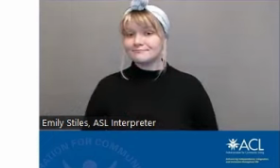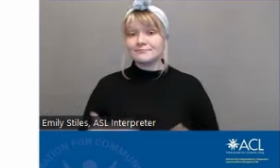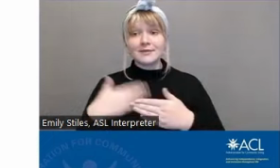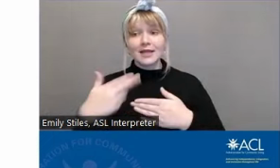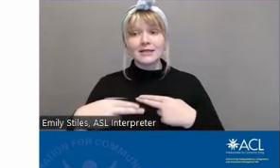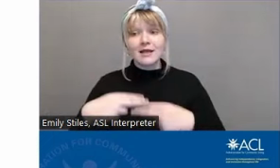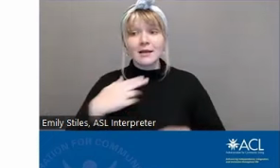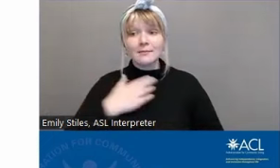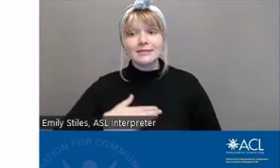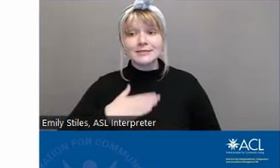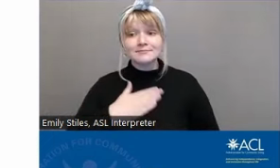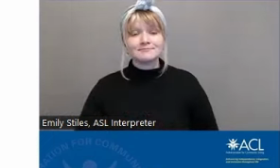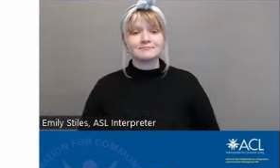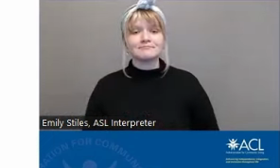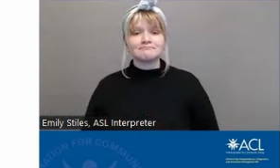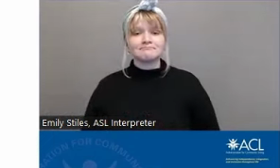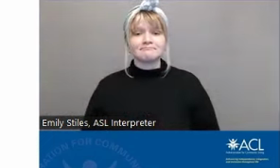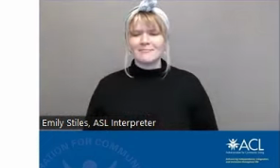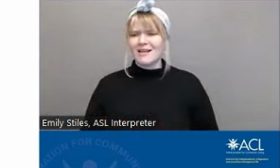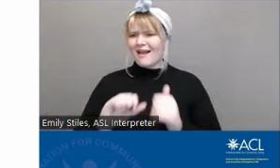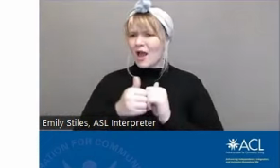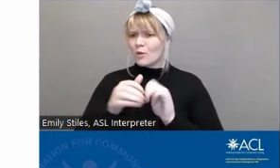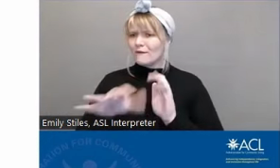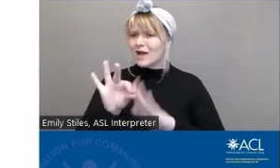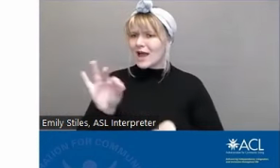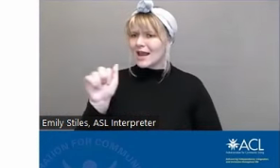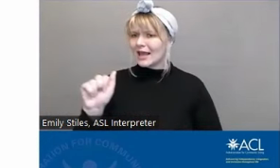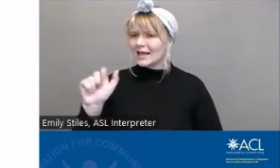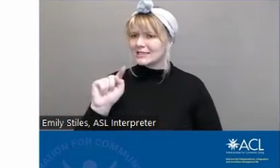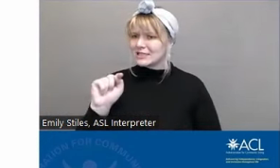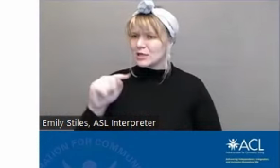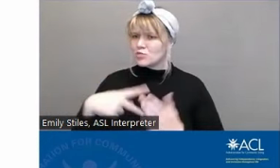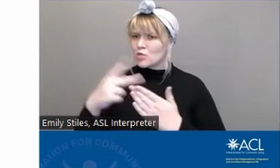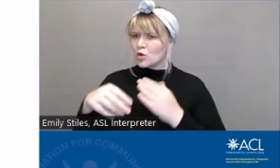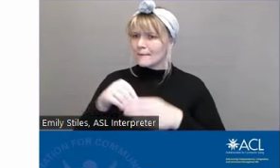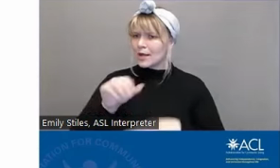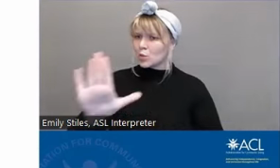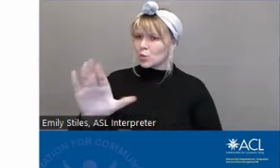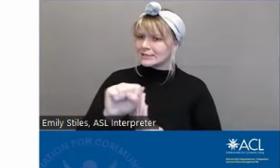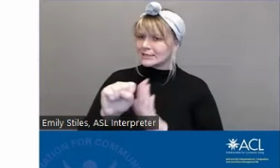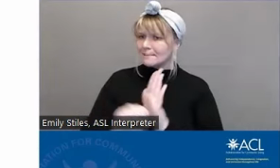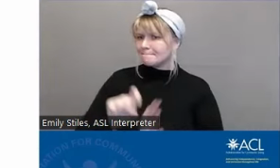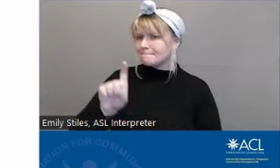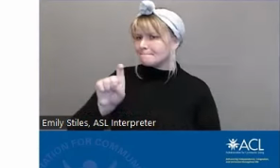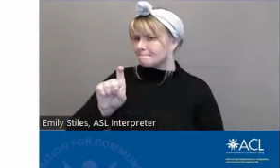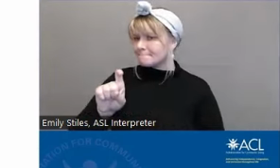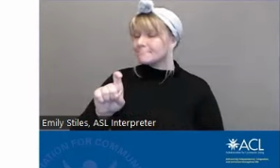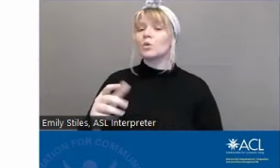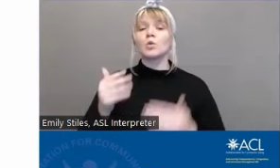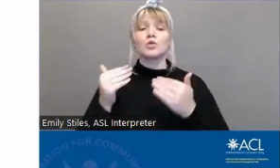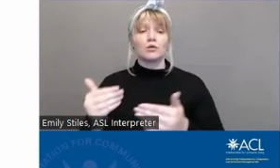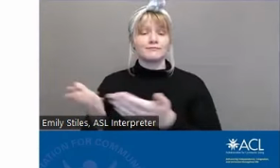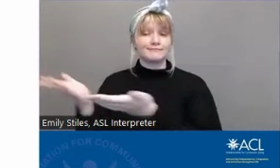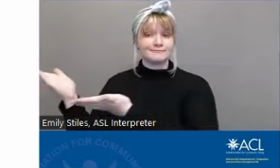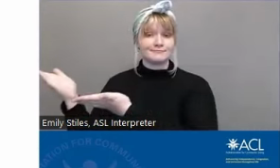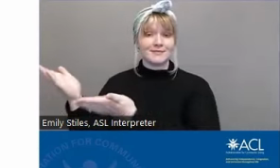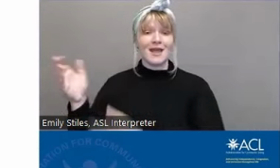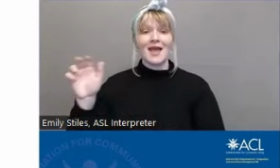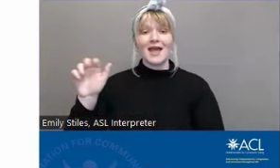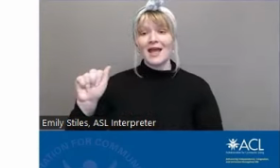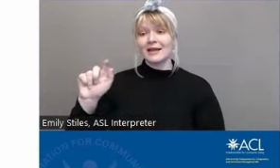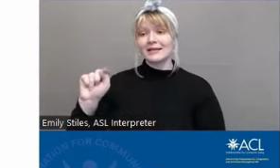To locate the AT program in your state or territory, go to the AT3 Center website which